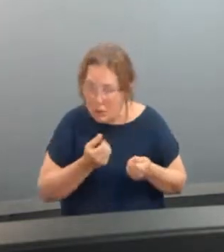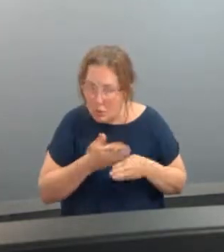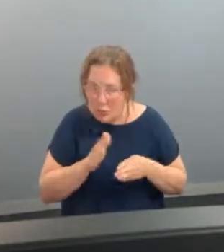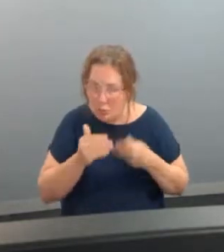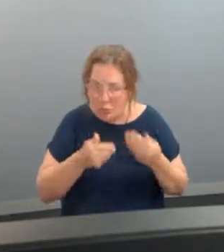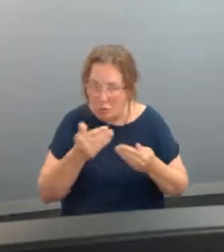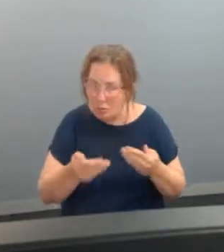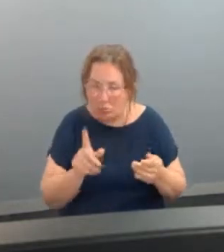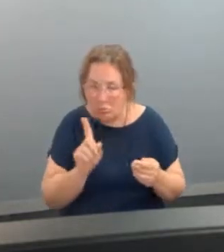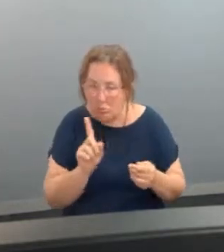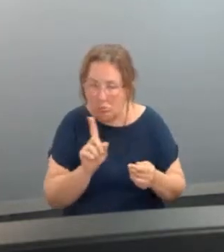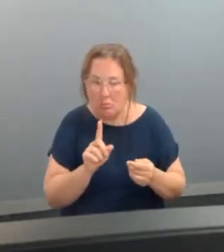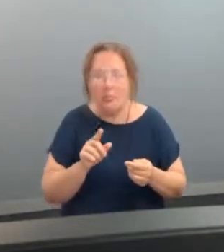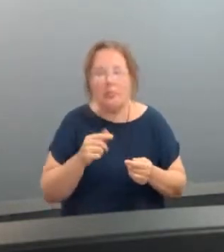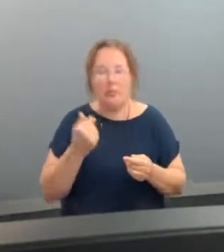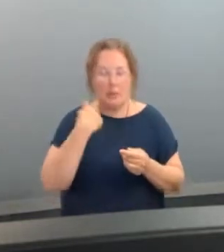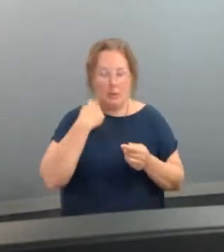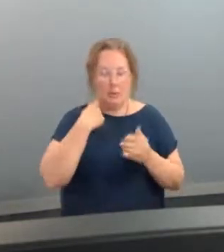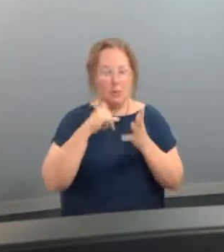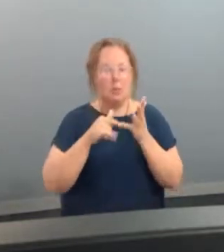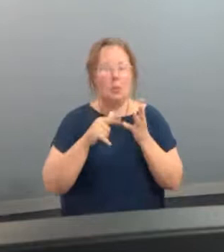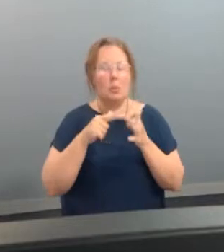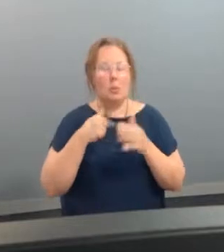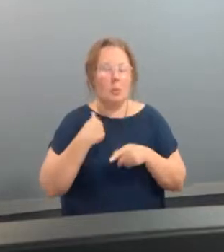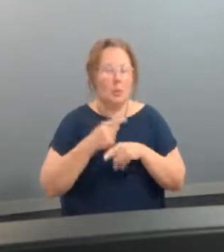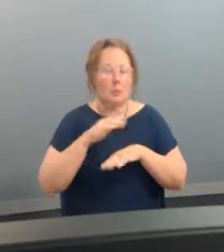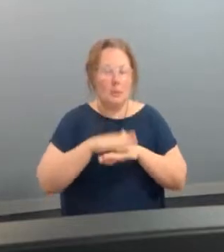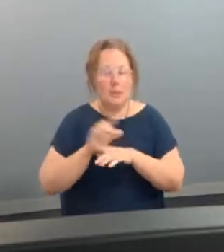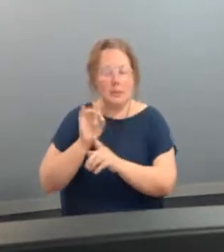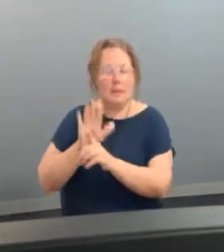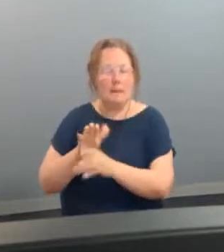as part of this process.